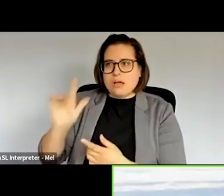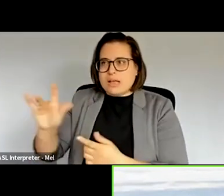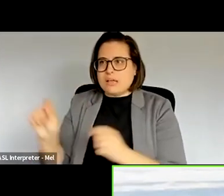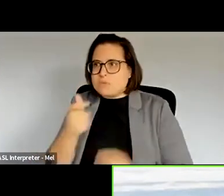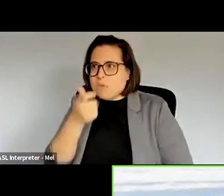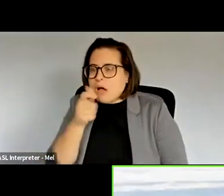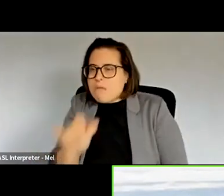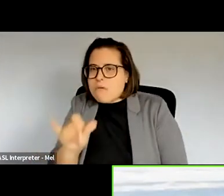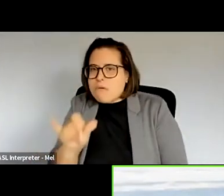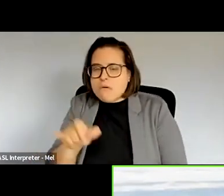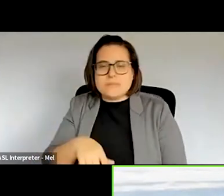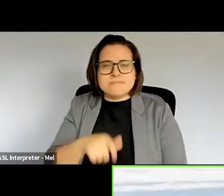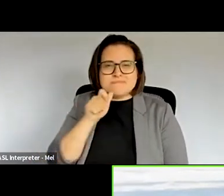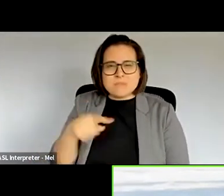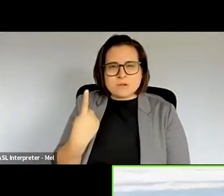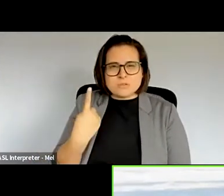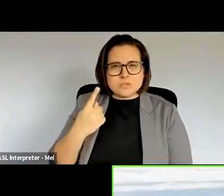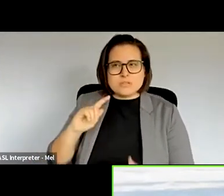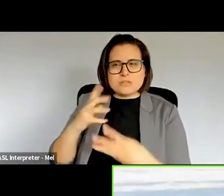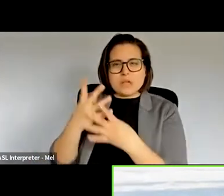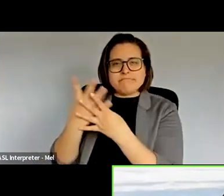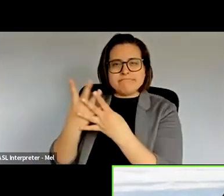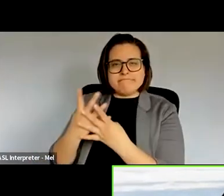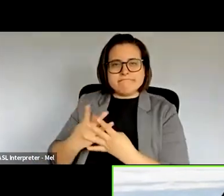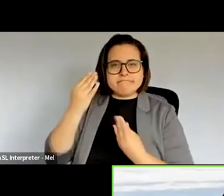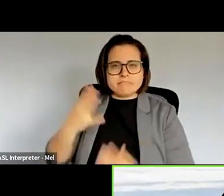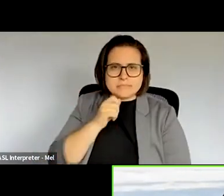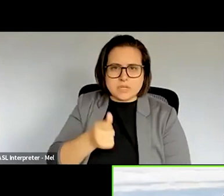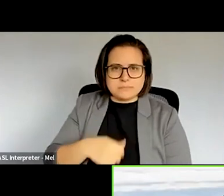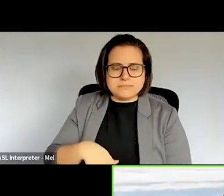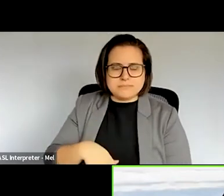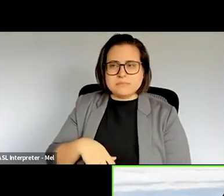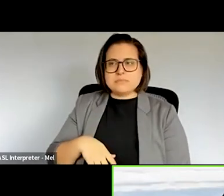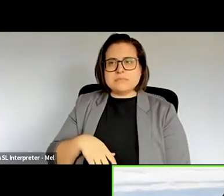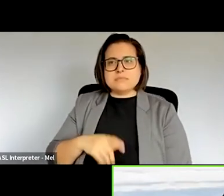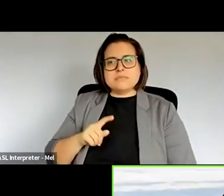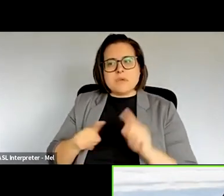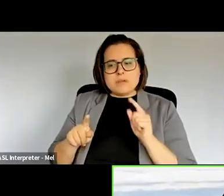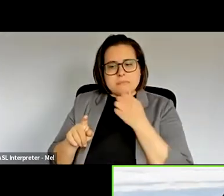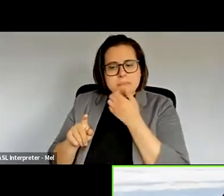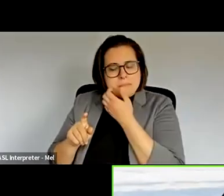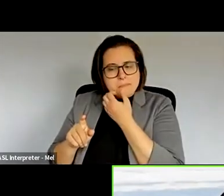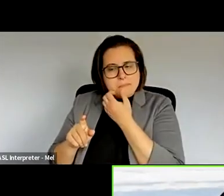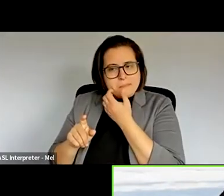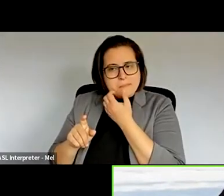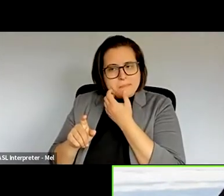This is not just about filtering the information but companies like that -- like the social media